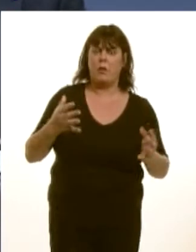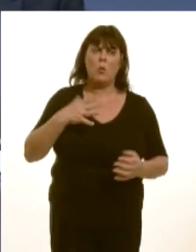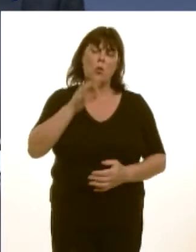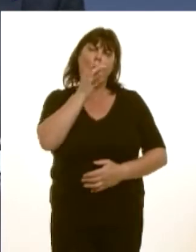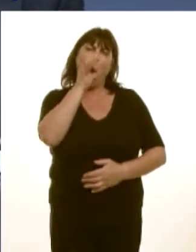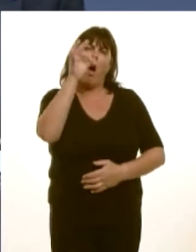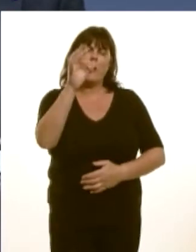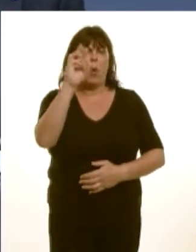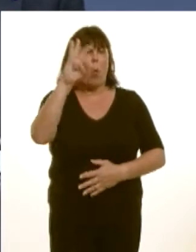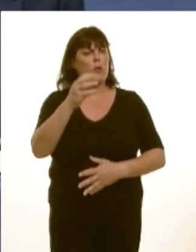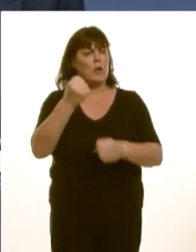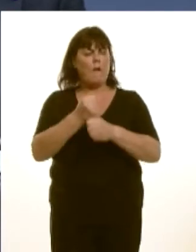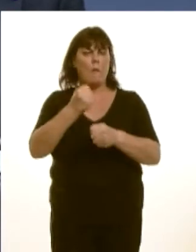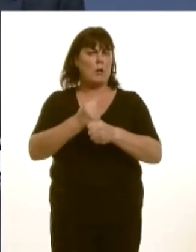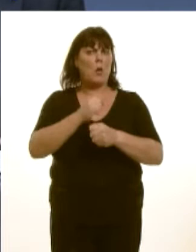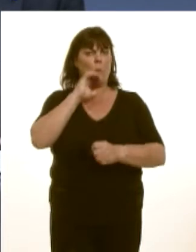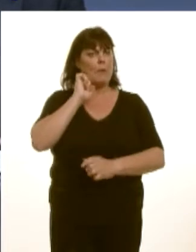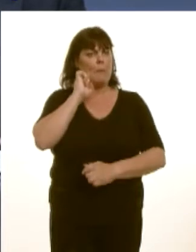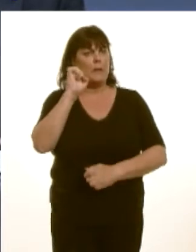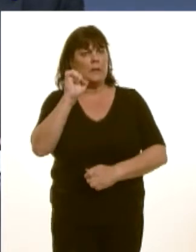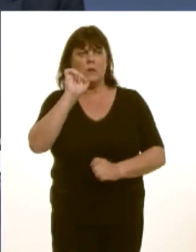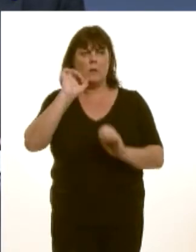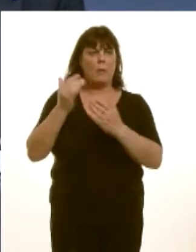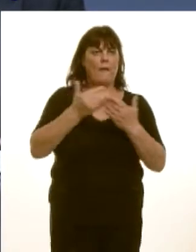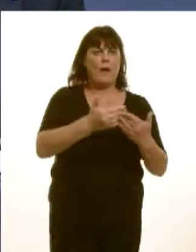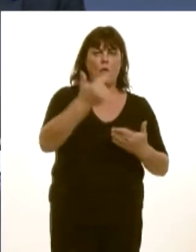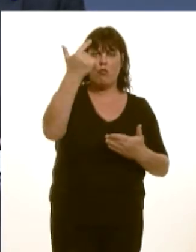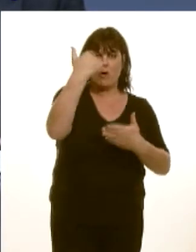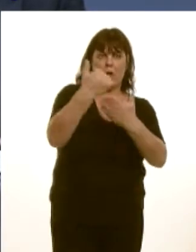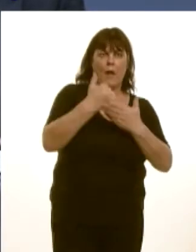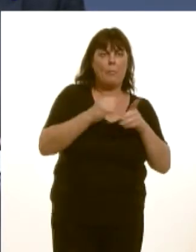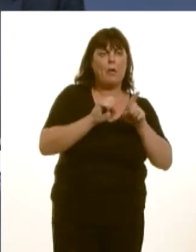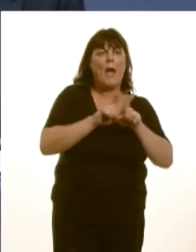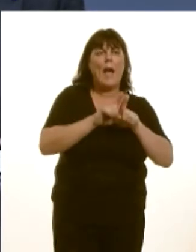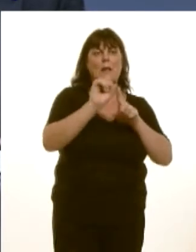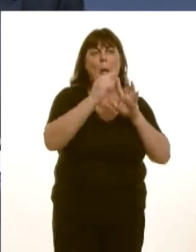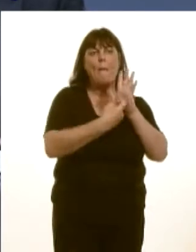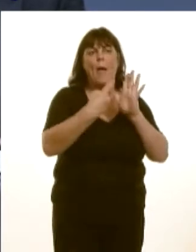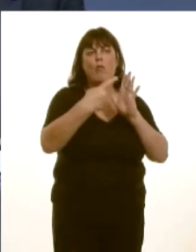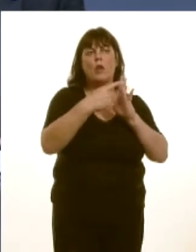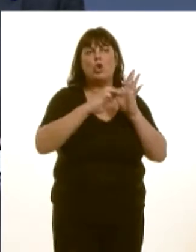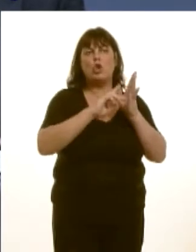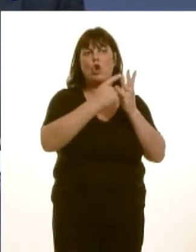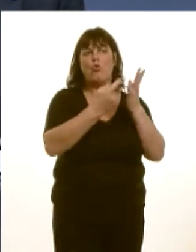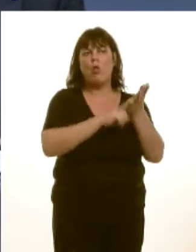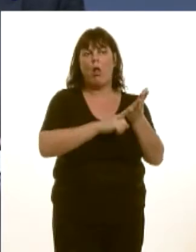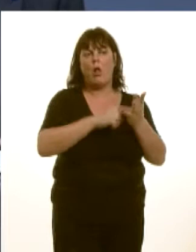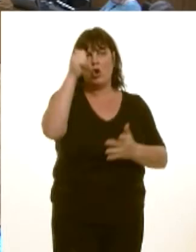to provide SIR-Spheres radiotherapy and peritoneal cytoreduction for Welsh patients in Welsh hospitals?